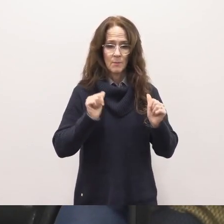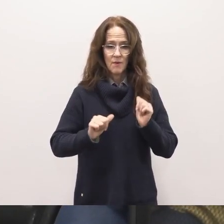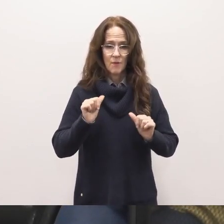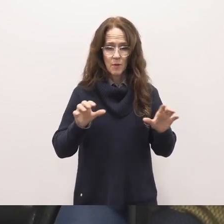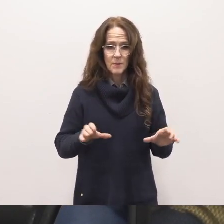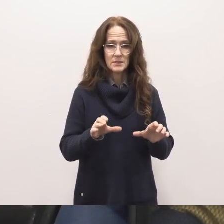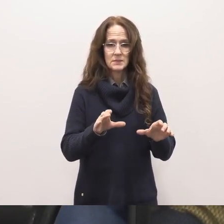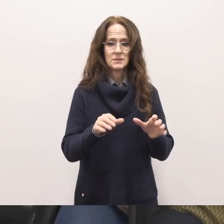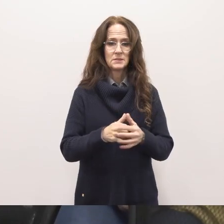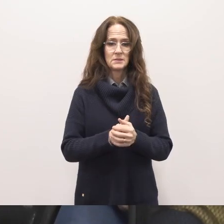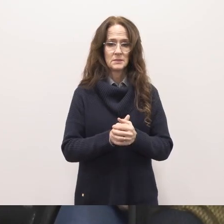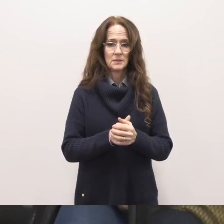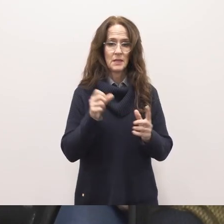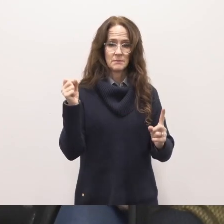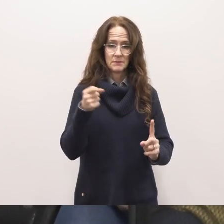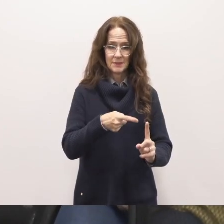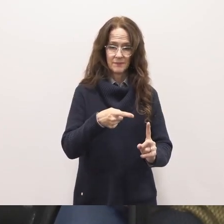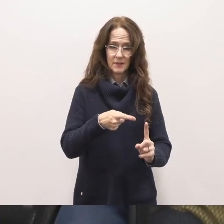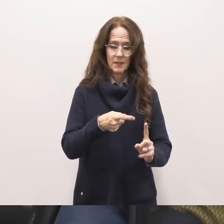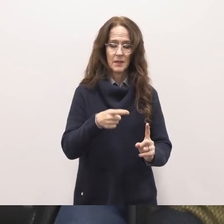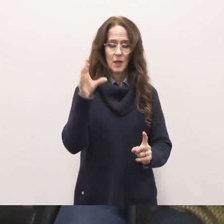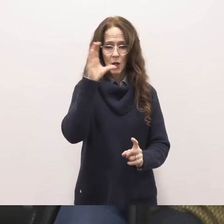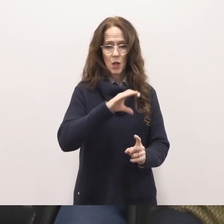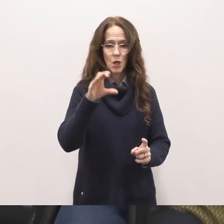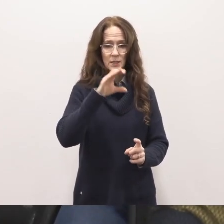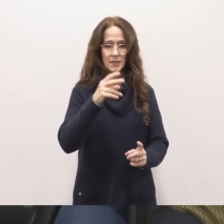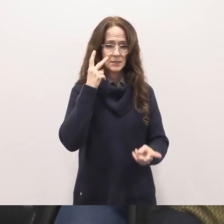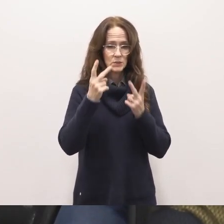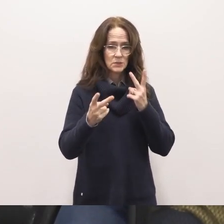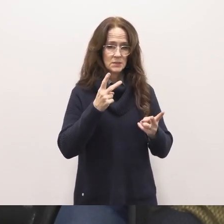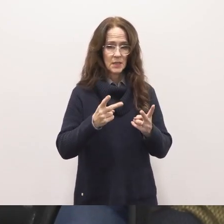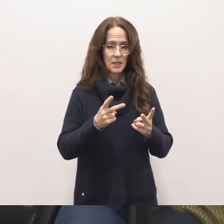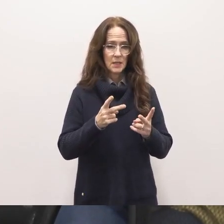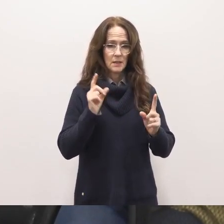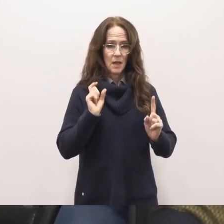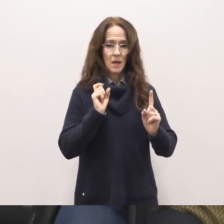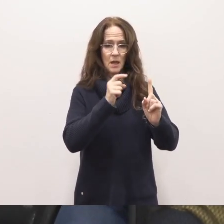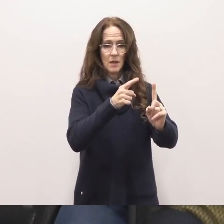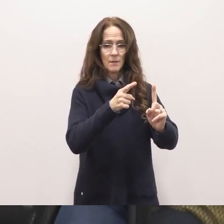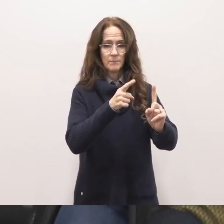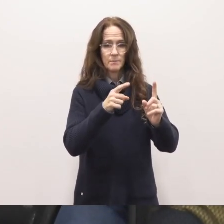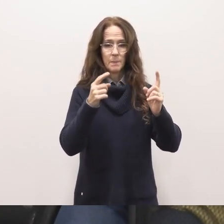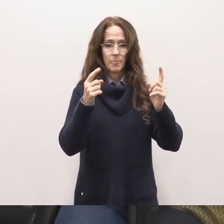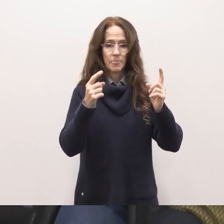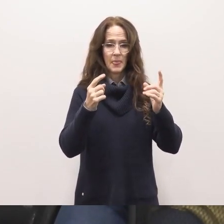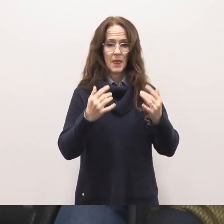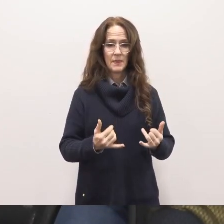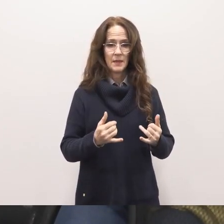and in particular, you're looking to see, well, what is the objective? And in this case, the Education Code,